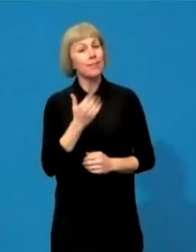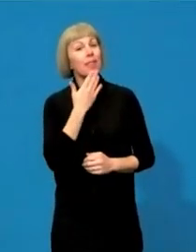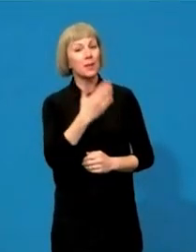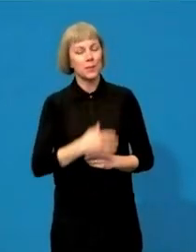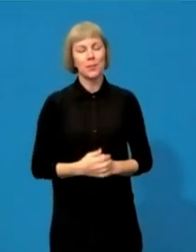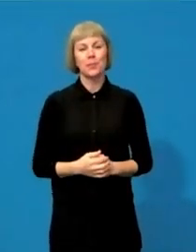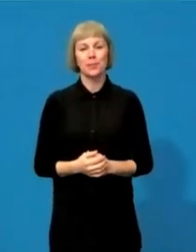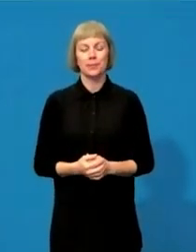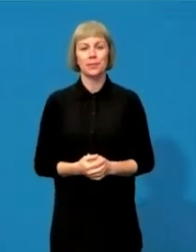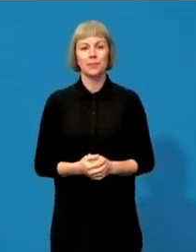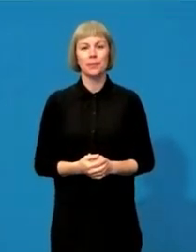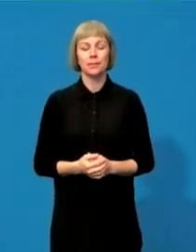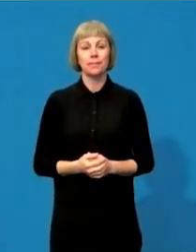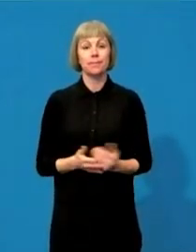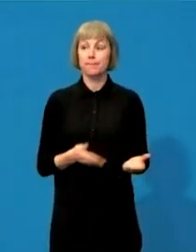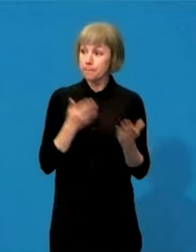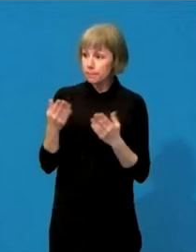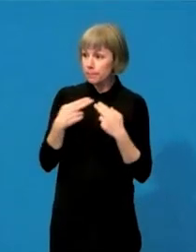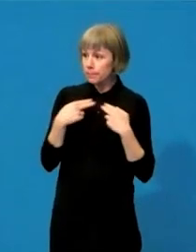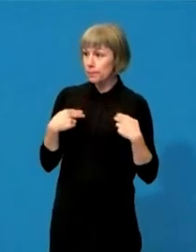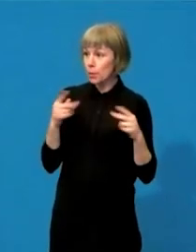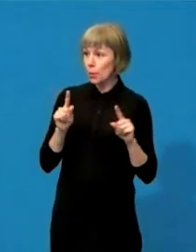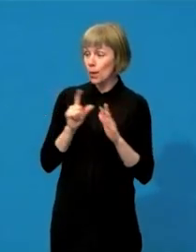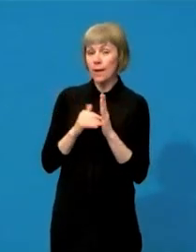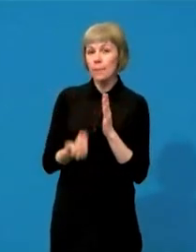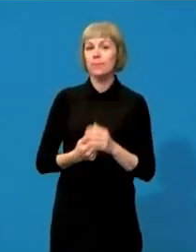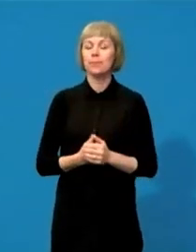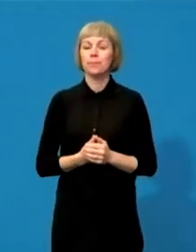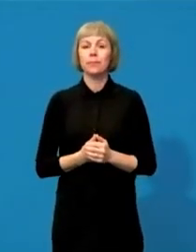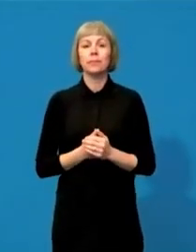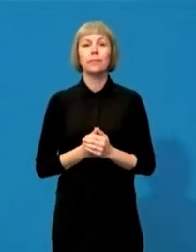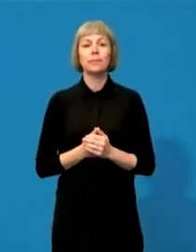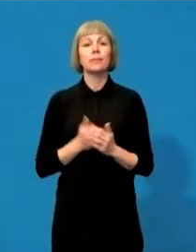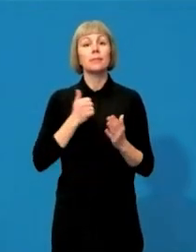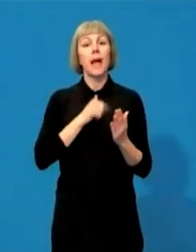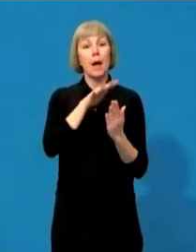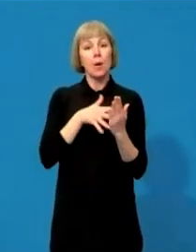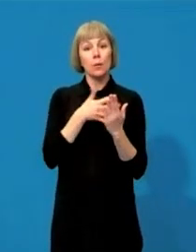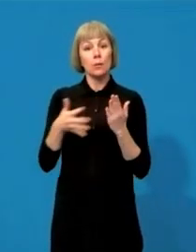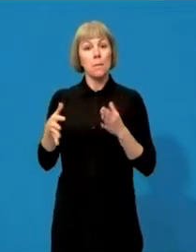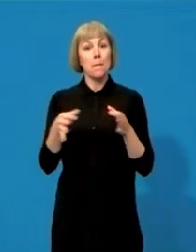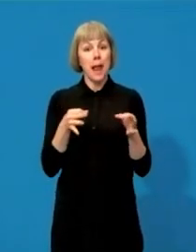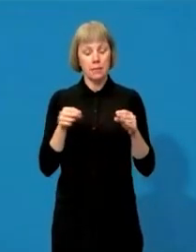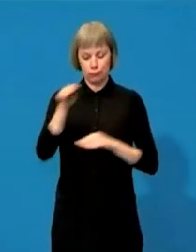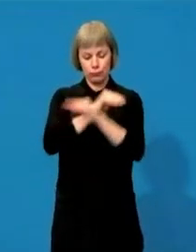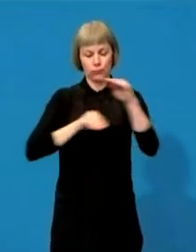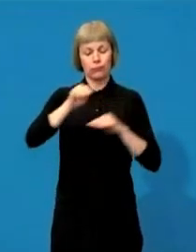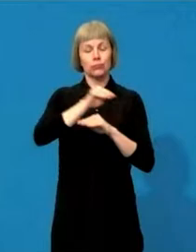Mr Griffin, what do we do now? There has been a change in the schedule. The next witness will be Mudge who was originally scheduled for after lunch.